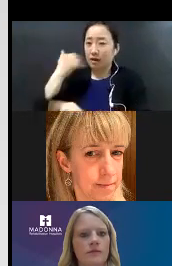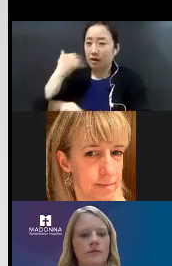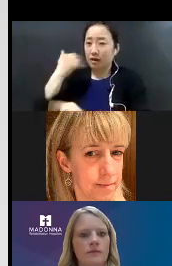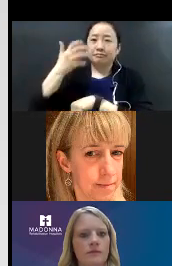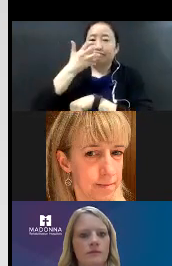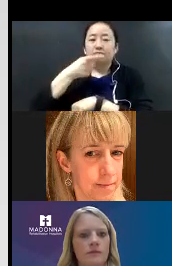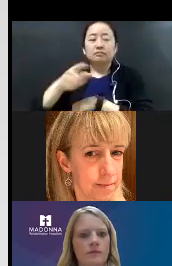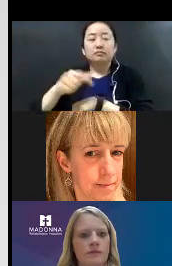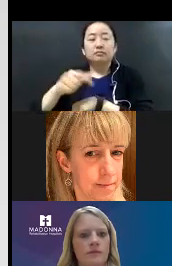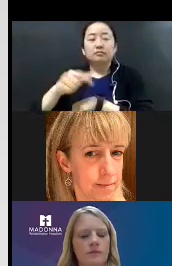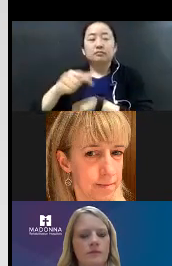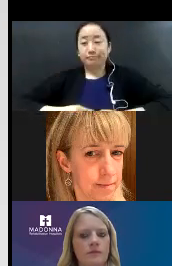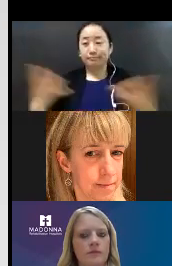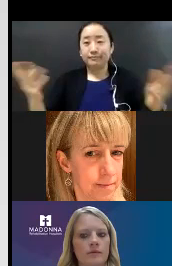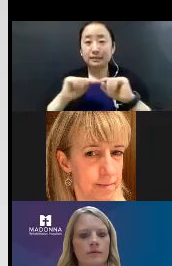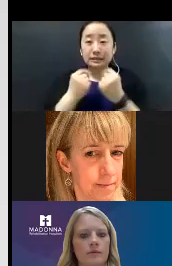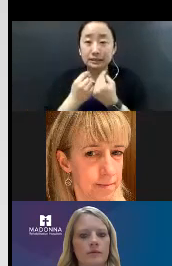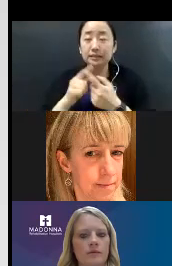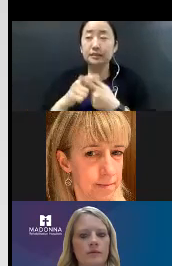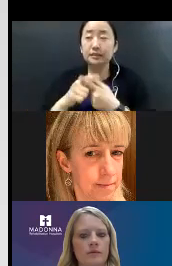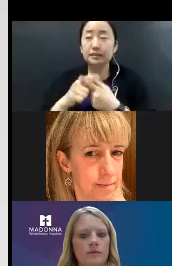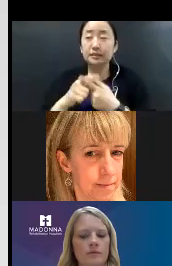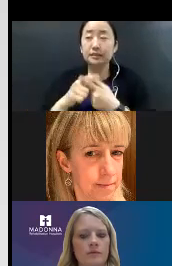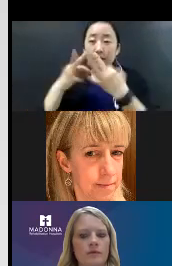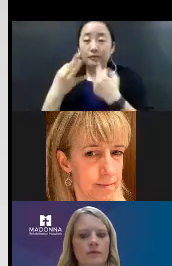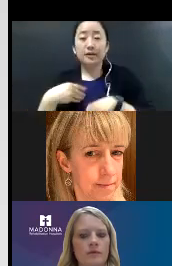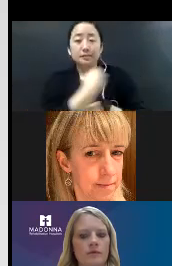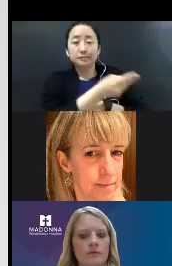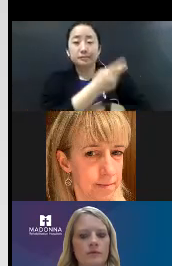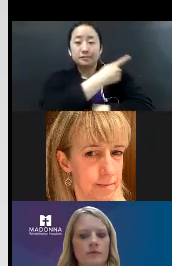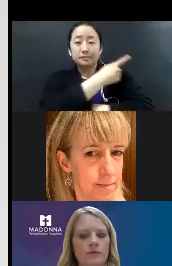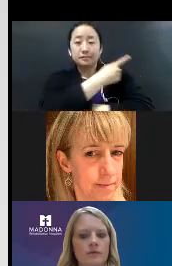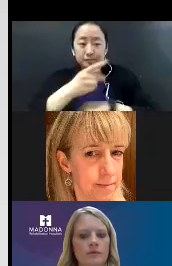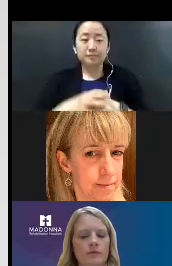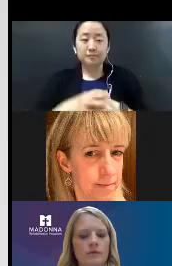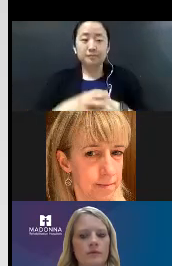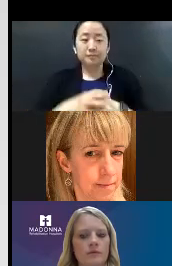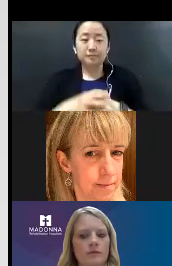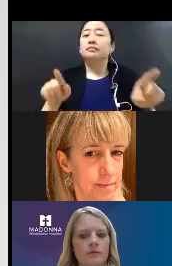WE DISTRIBUTE IT TO THE FAMILY AND THE TEAM AND THE PATIENT, AND WE DO ANY FOLLOWUP MEETINGS OR